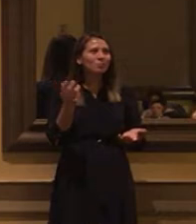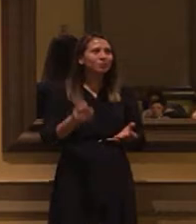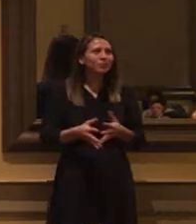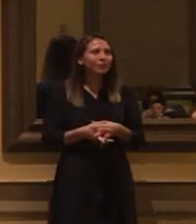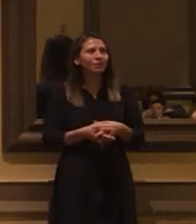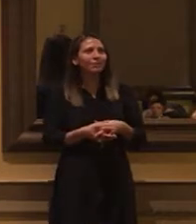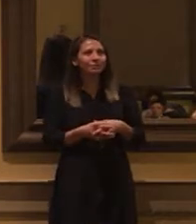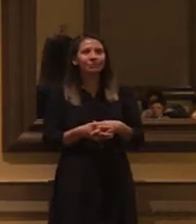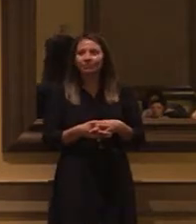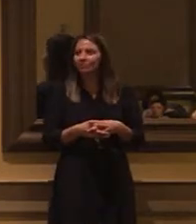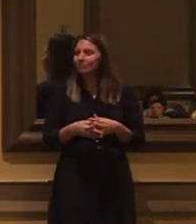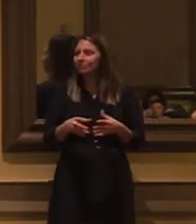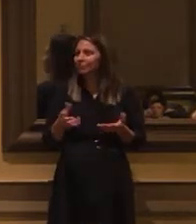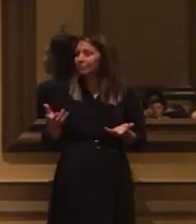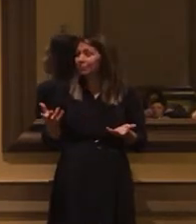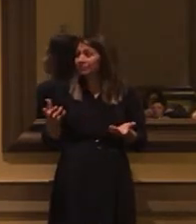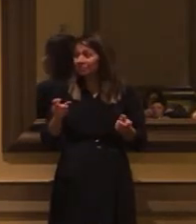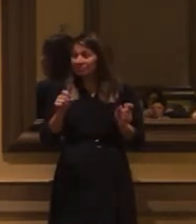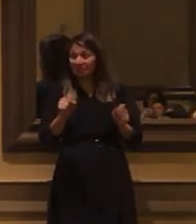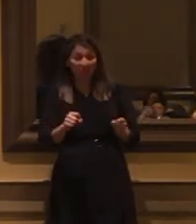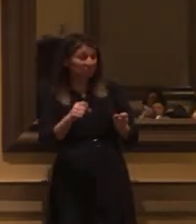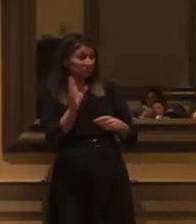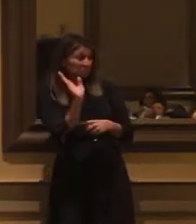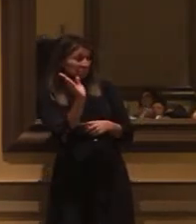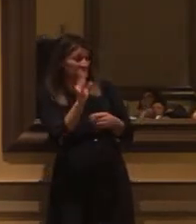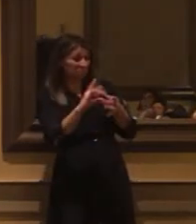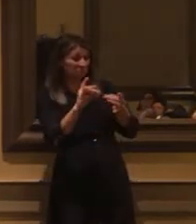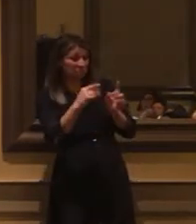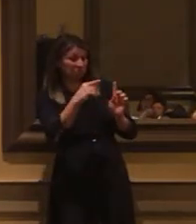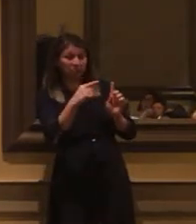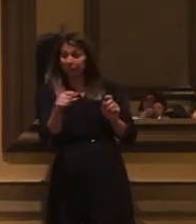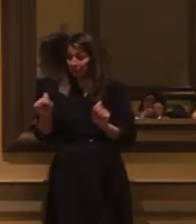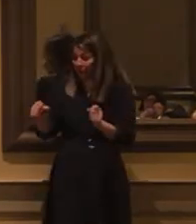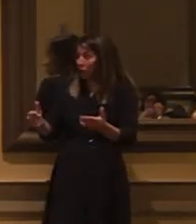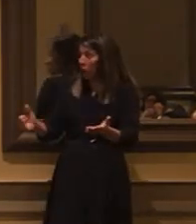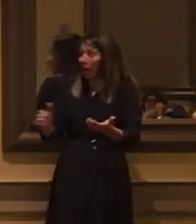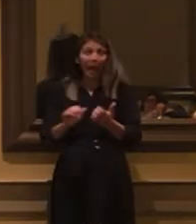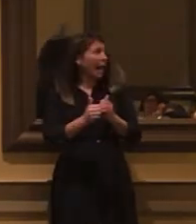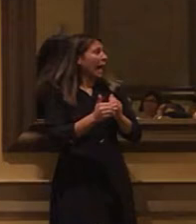Should I start my presentation? How do I do this?